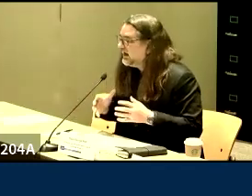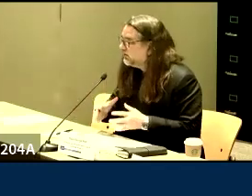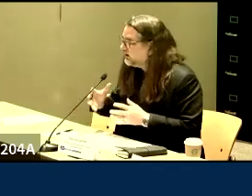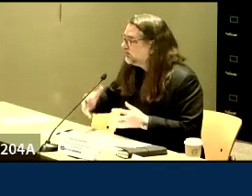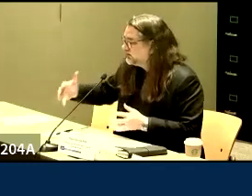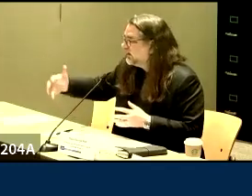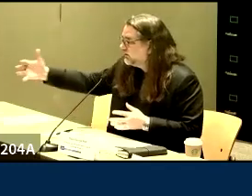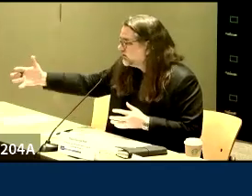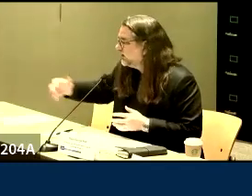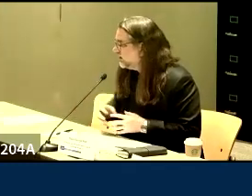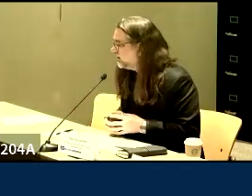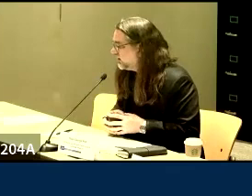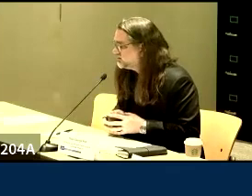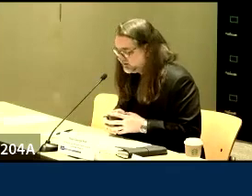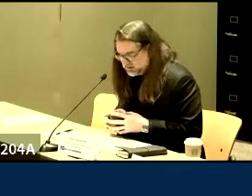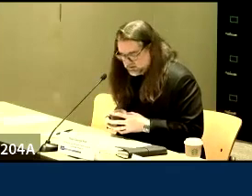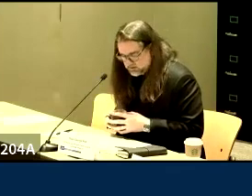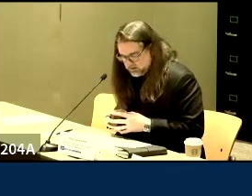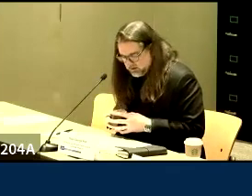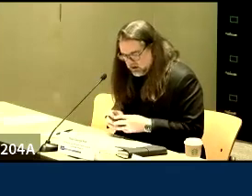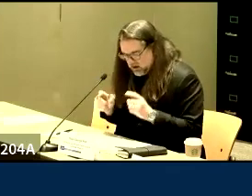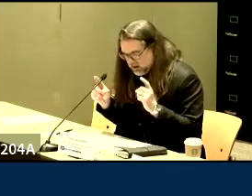and how we understand what's going on in our hospital systems.